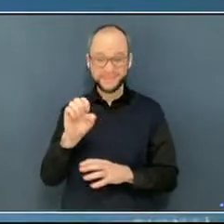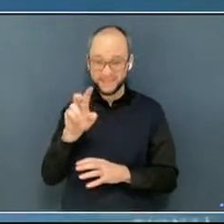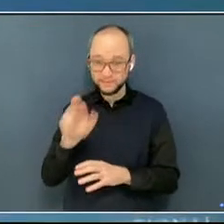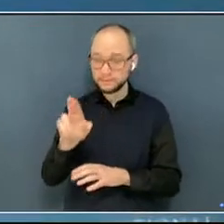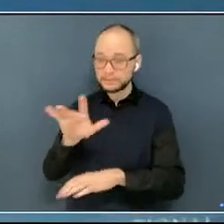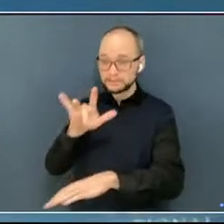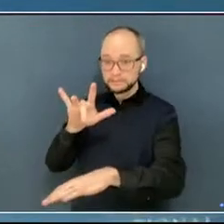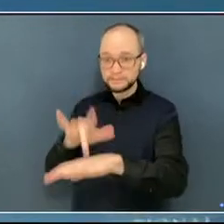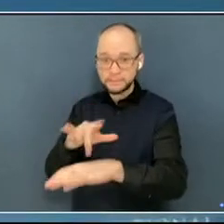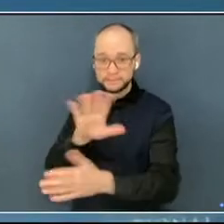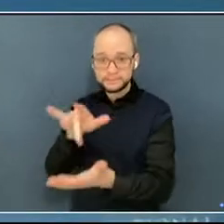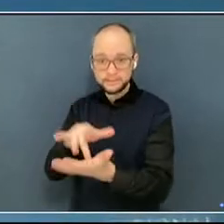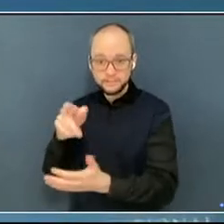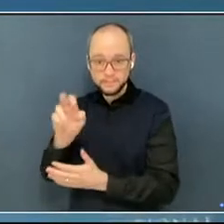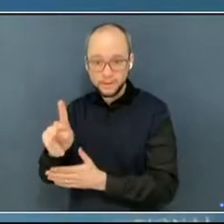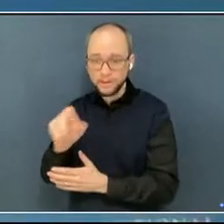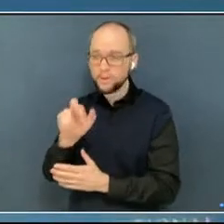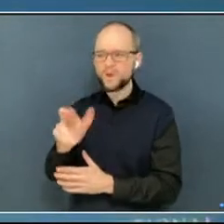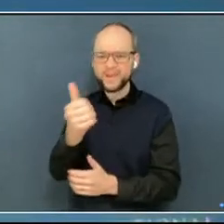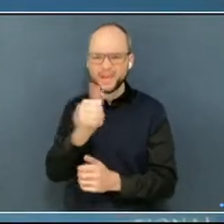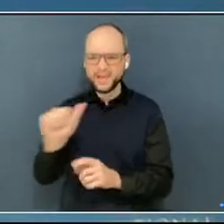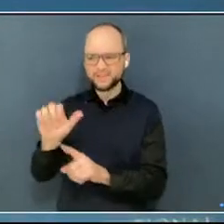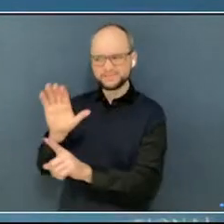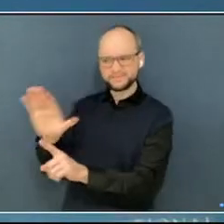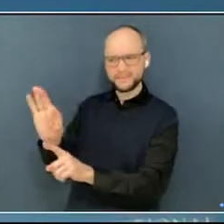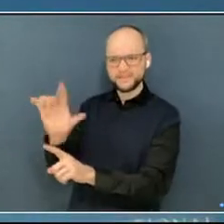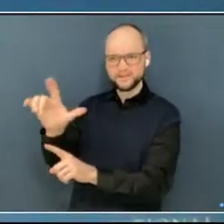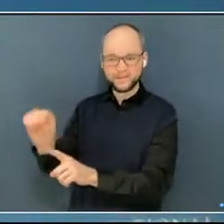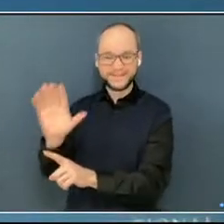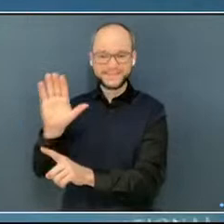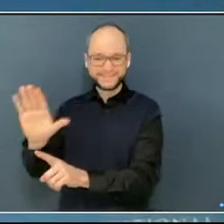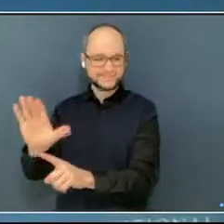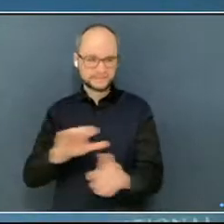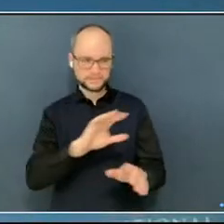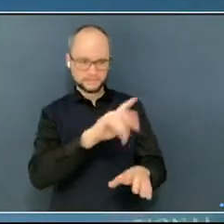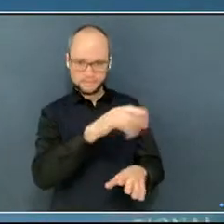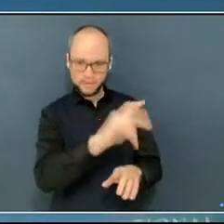of the parks that Olmsted designed. And let us know where you're watching from today.